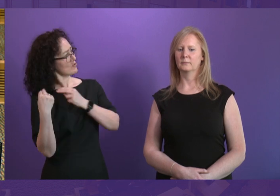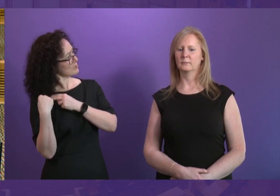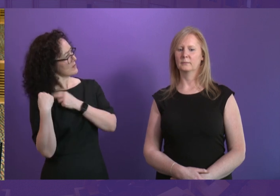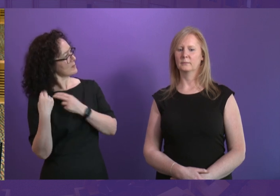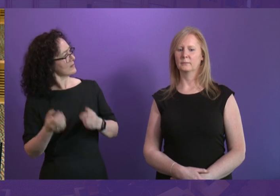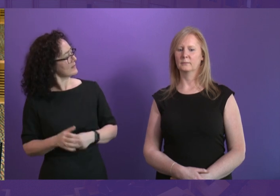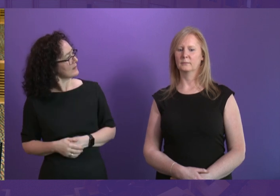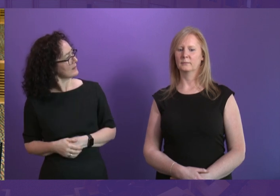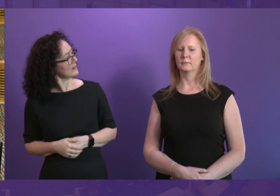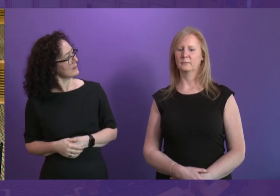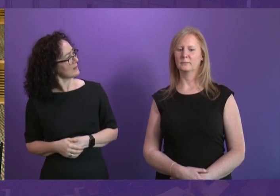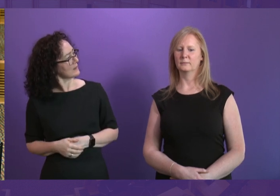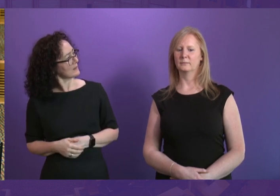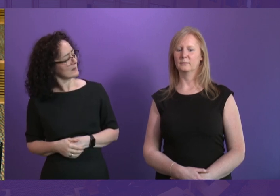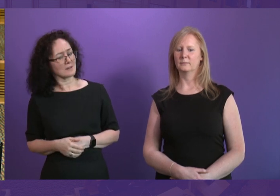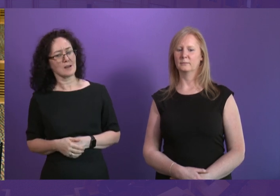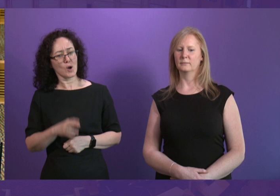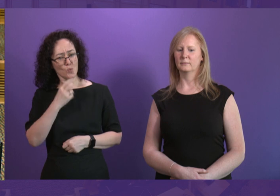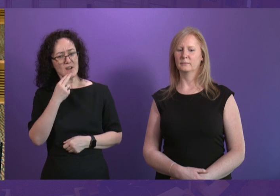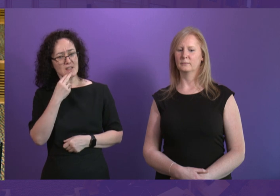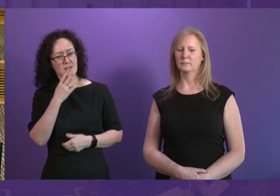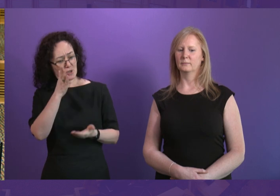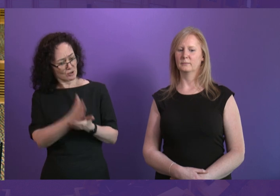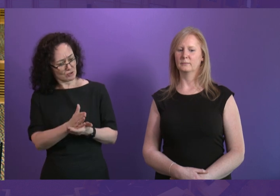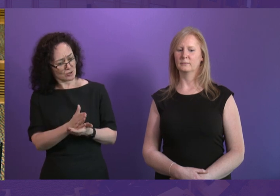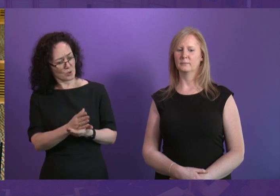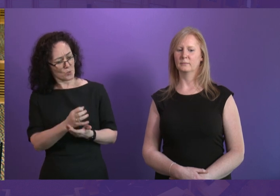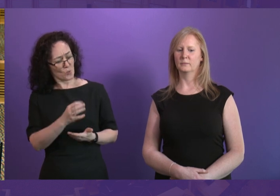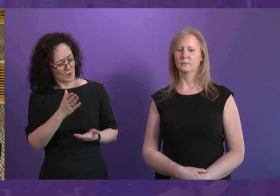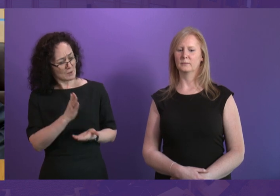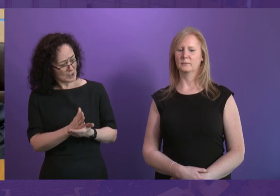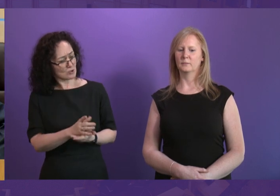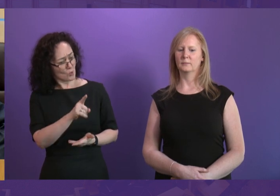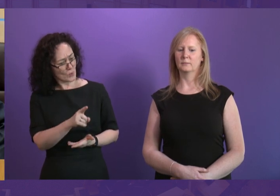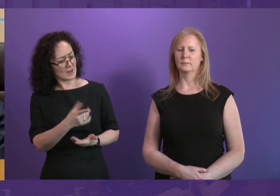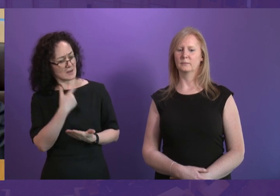ability to properly hold Network Rail to account by devolving responsibility for it to this Parliament.